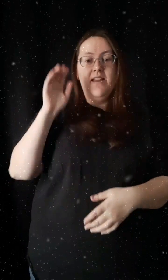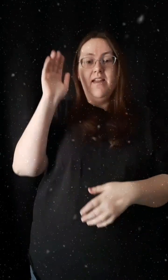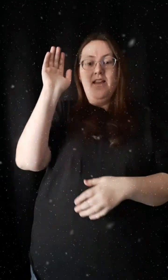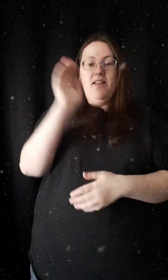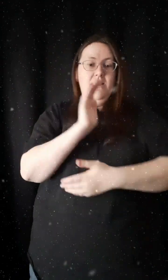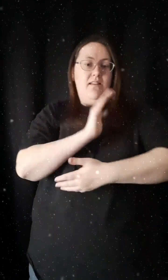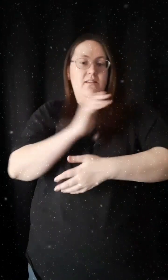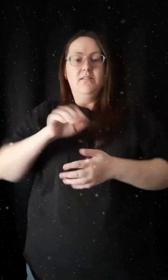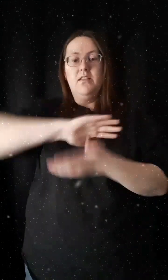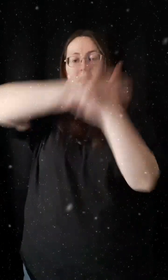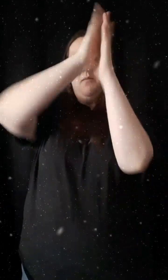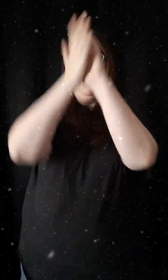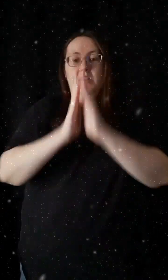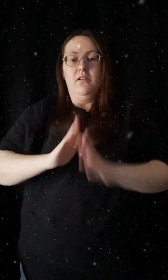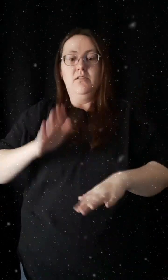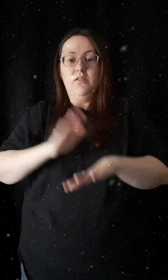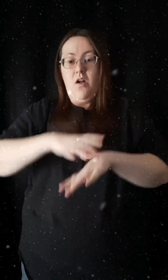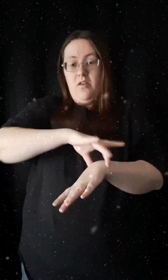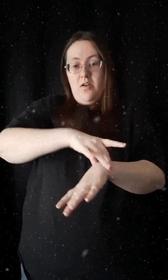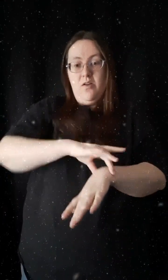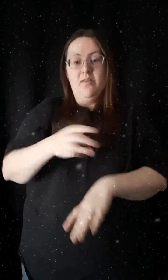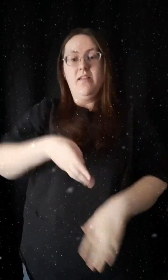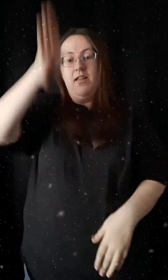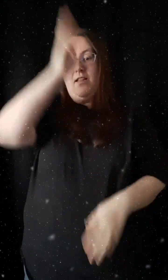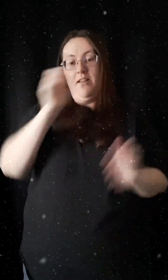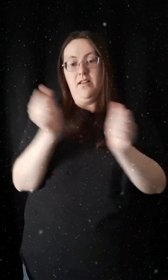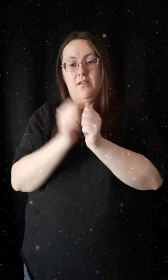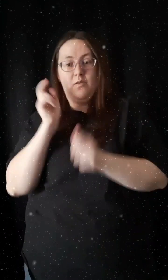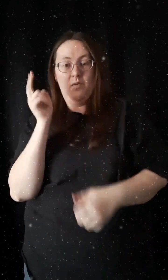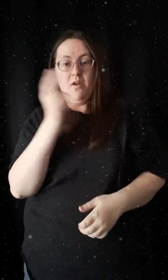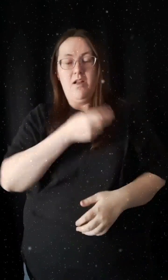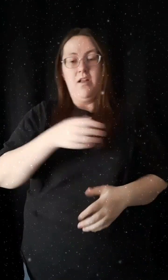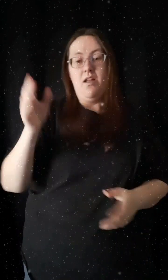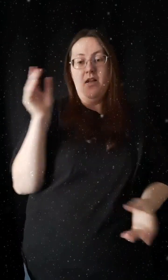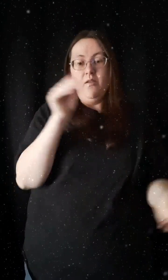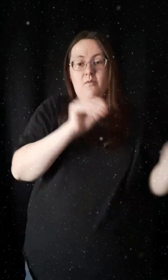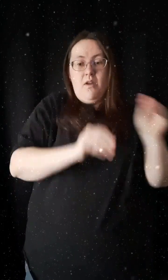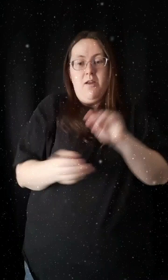He's peace on Earth, Emmanuel wrapped in swaddling clothes